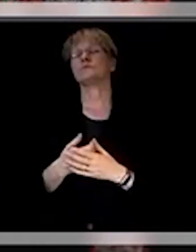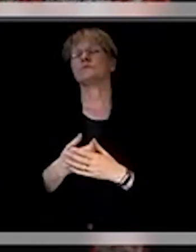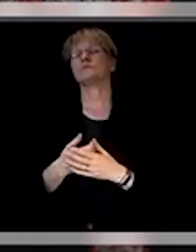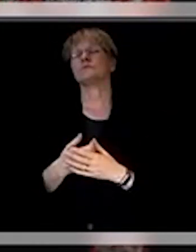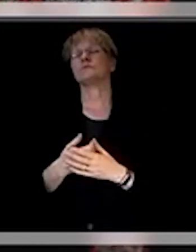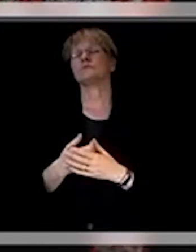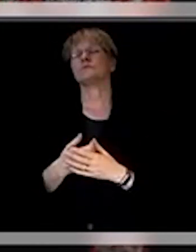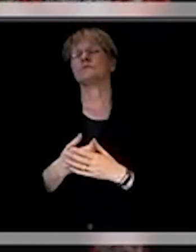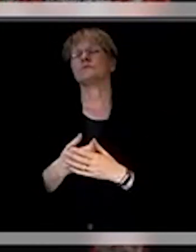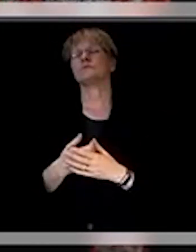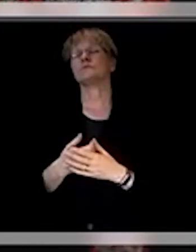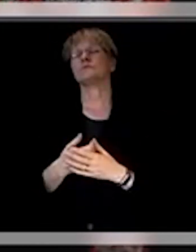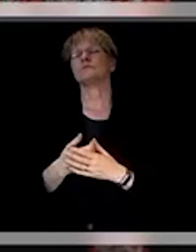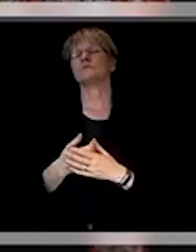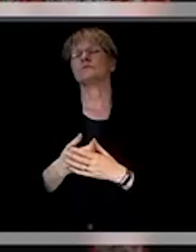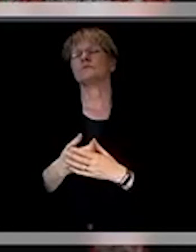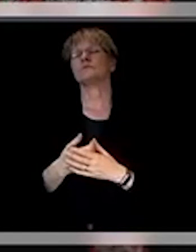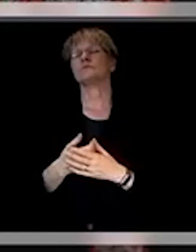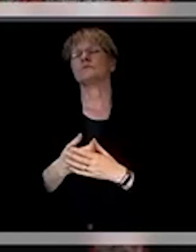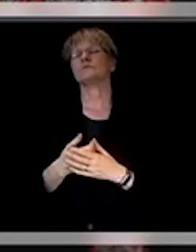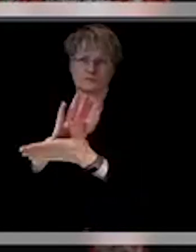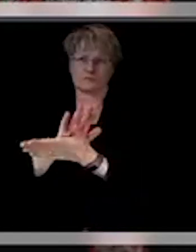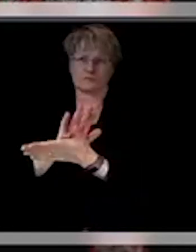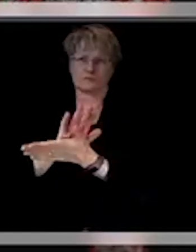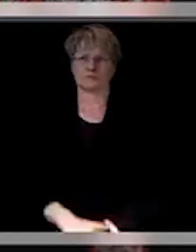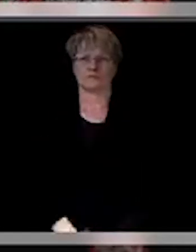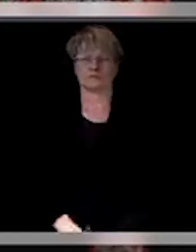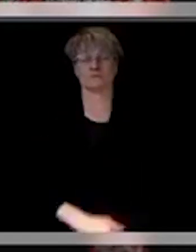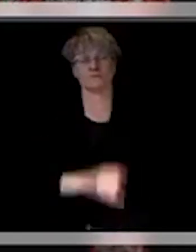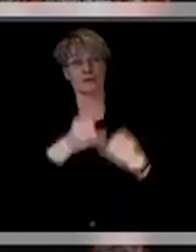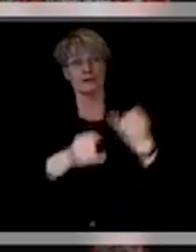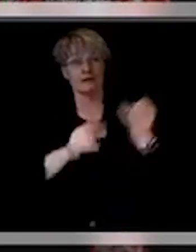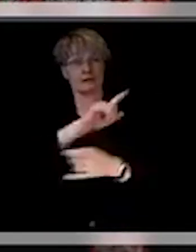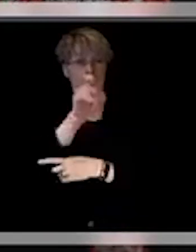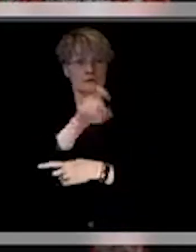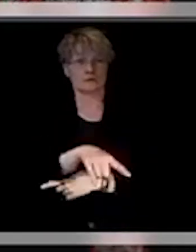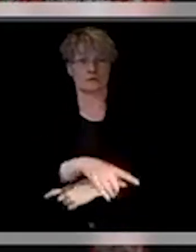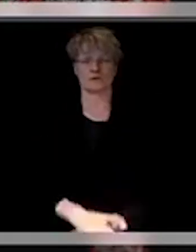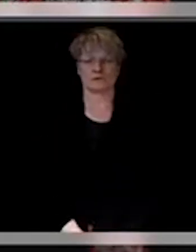And then we'll do one more. And this last question is one that I've answered a lot of